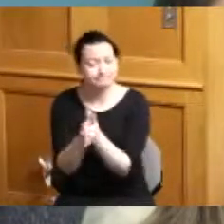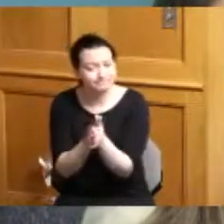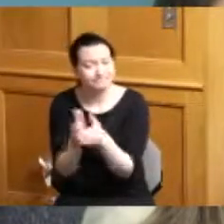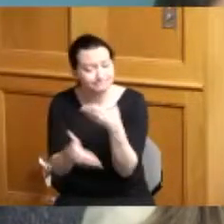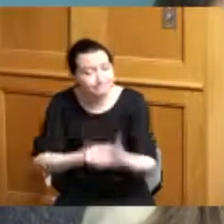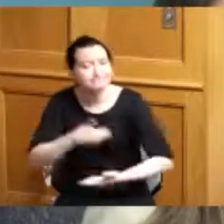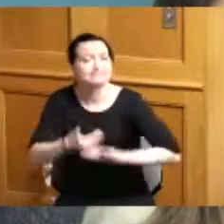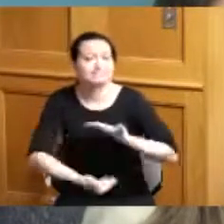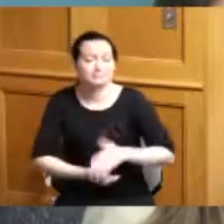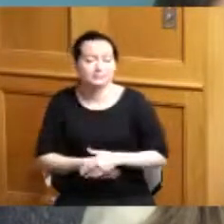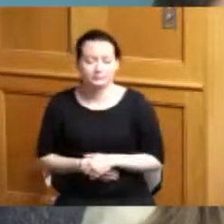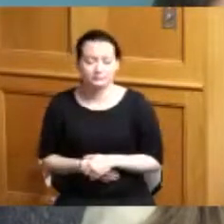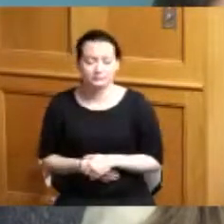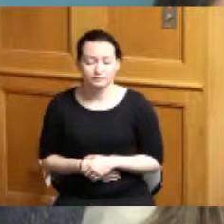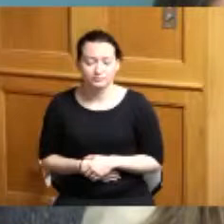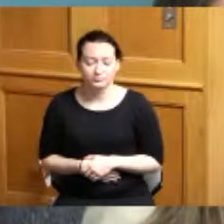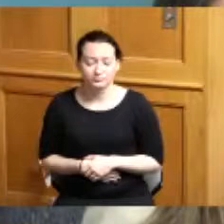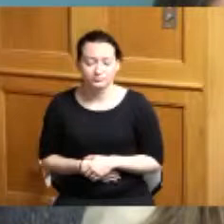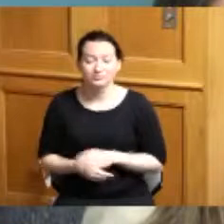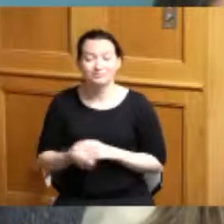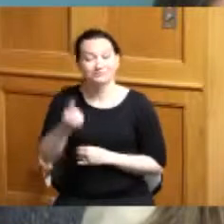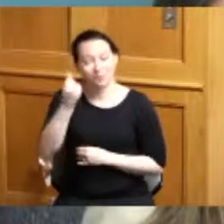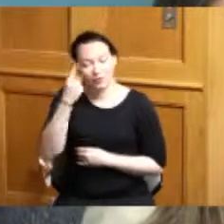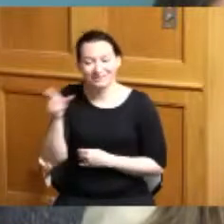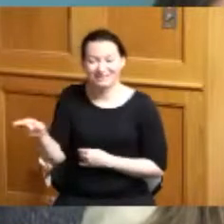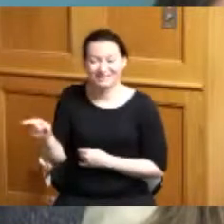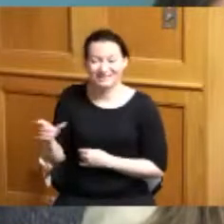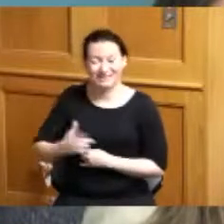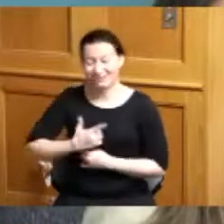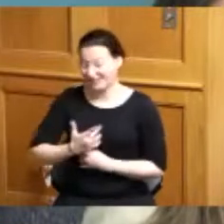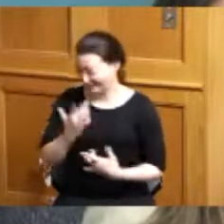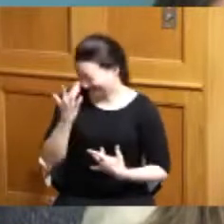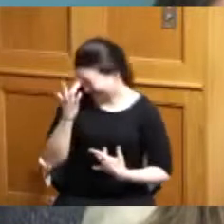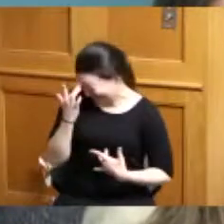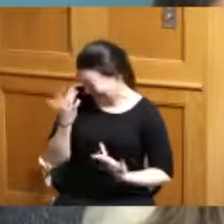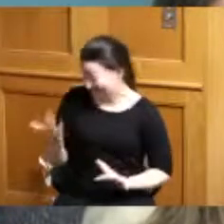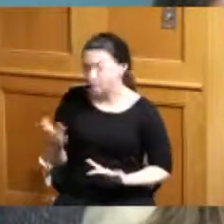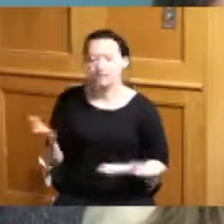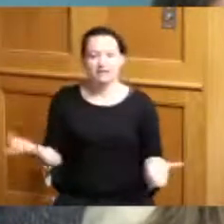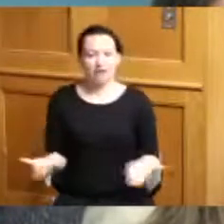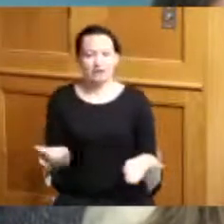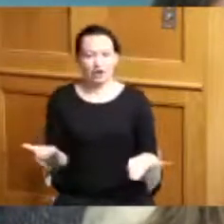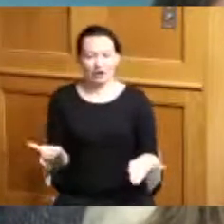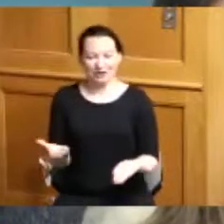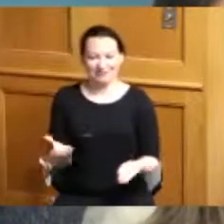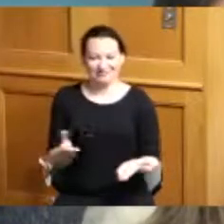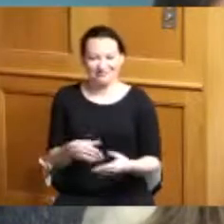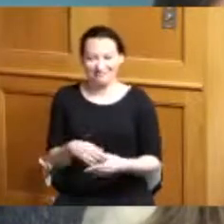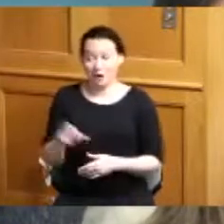say that you know even though he wasn't feeling well he was here to try to make sure that others